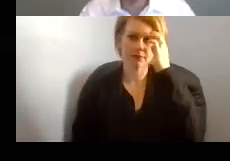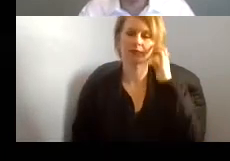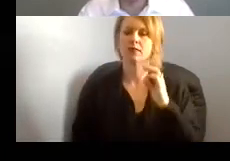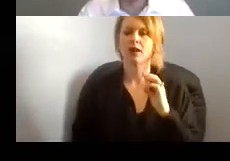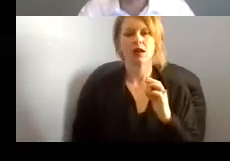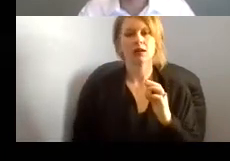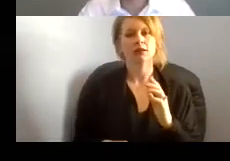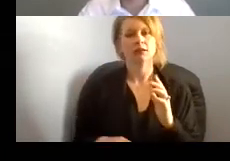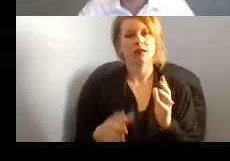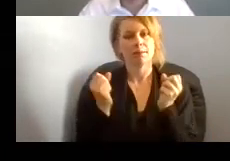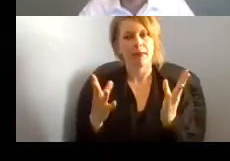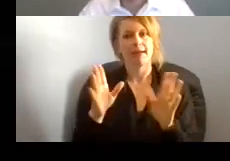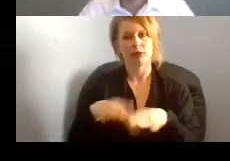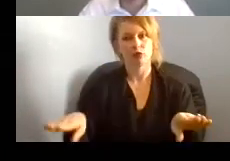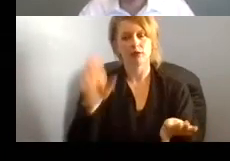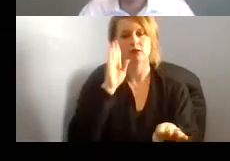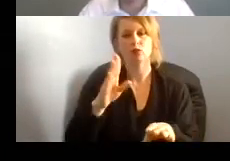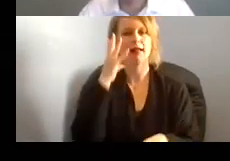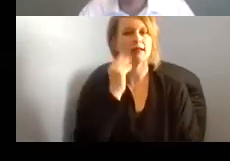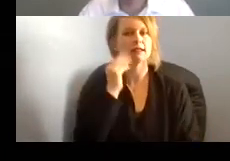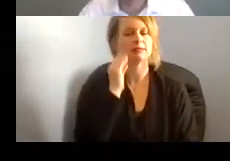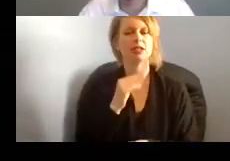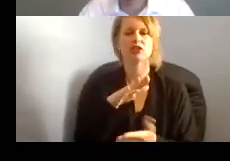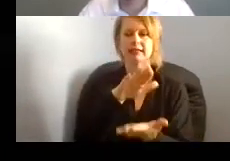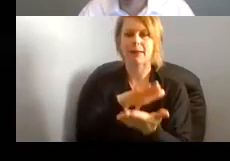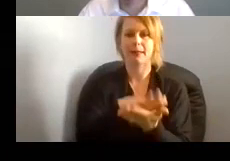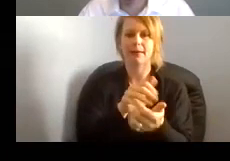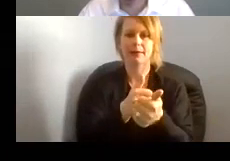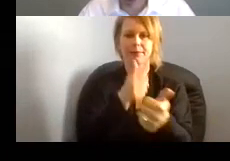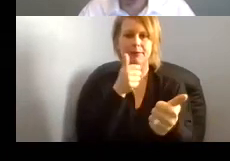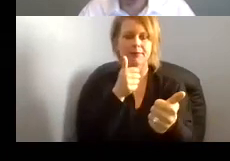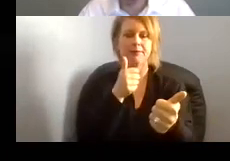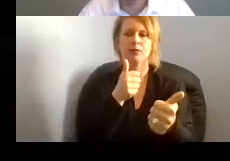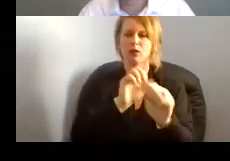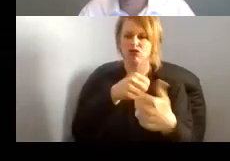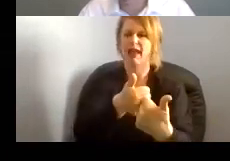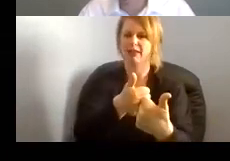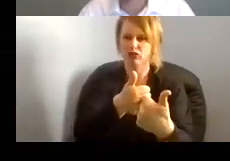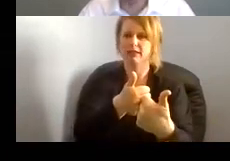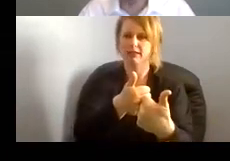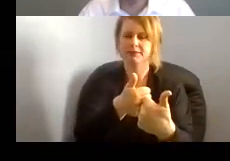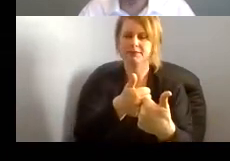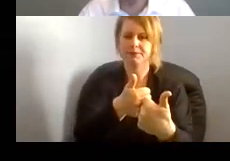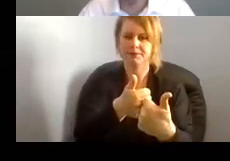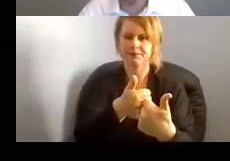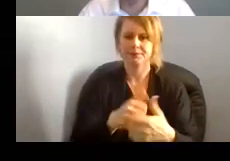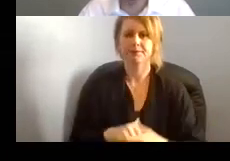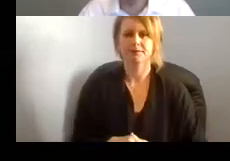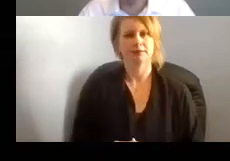challenges after the death of a close family member or friend. And you’re going to likely also see this, by the way, from the majority of